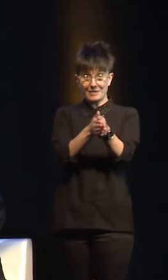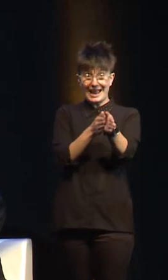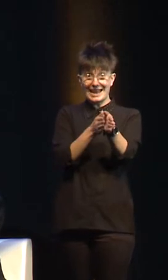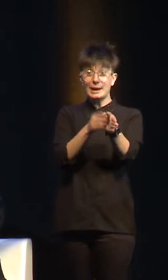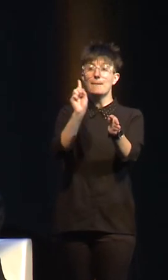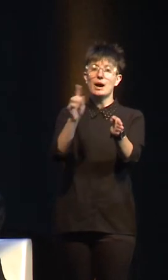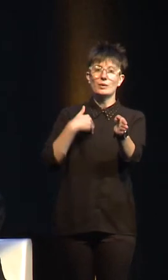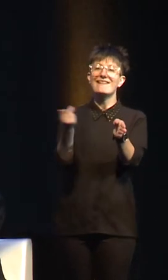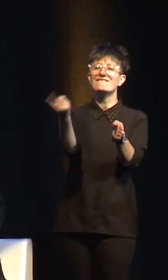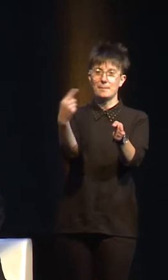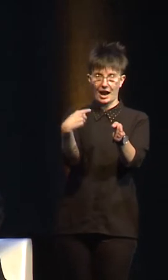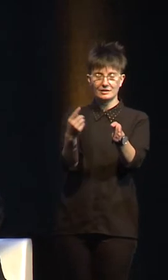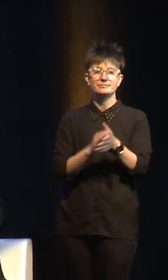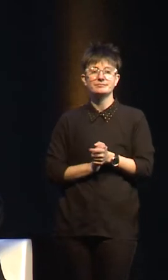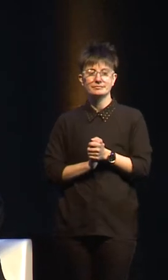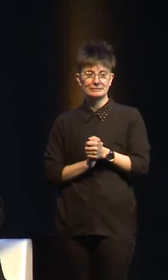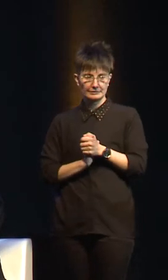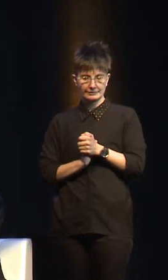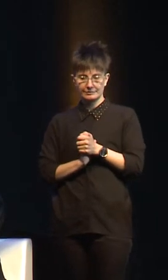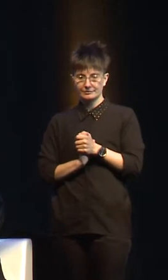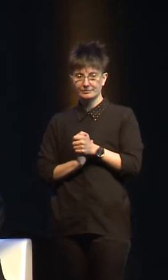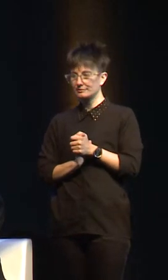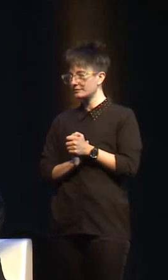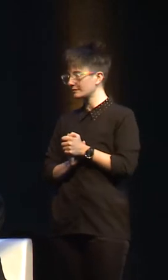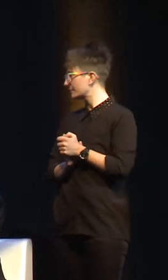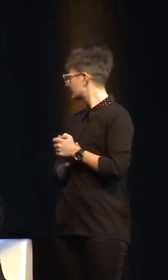Jehan: Isn't there a massive education piece that's missing in all of this? The lack of